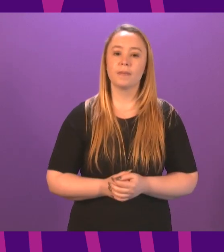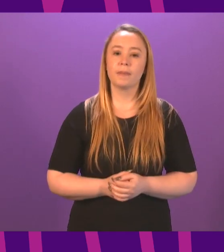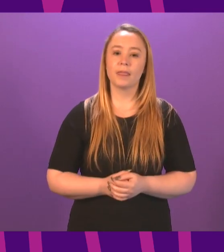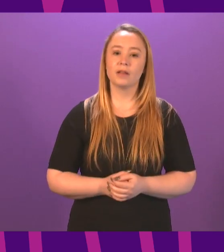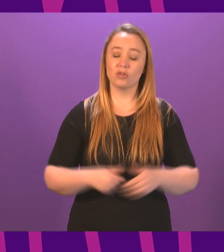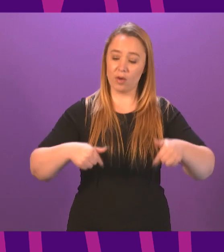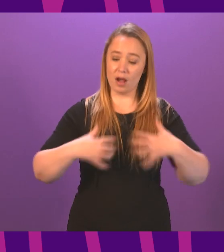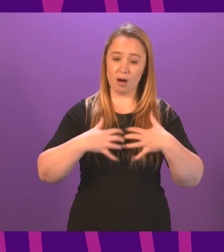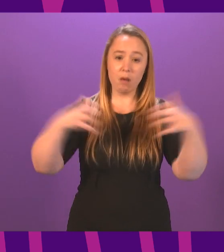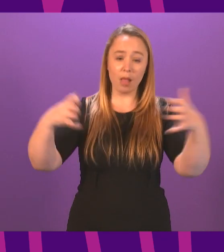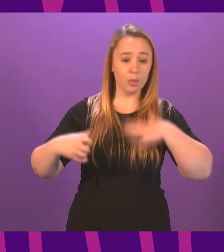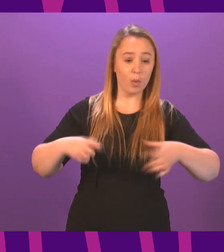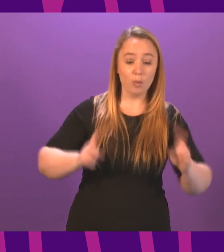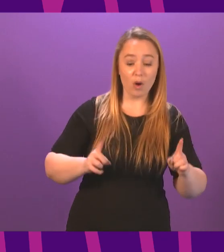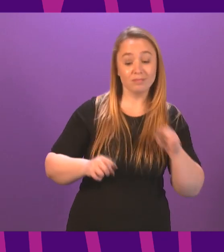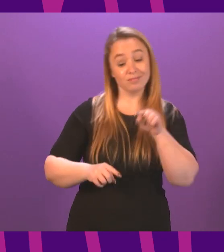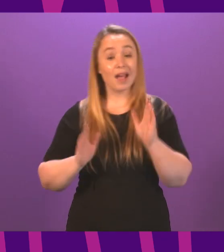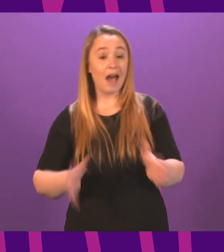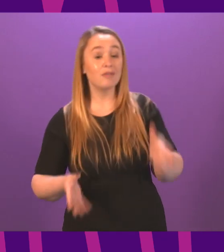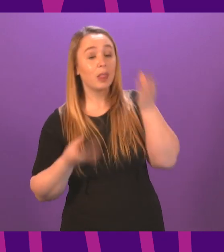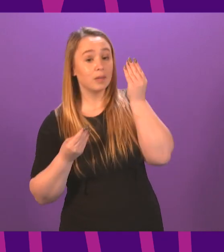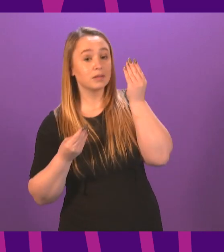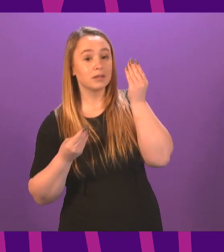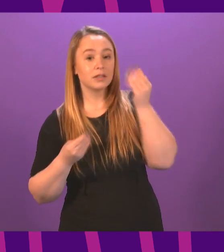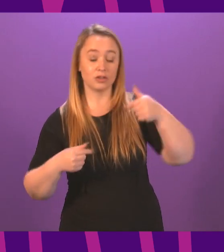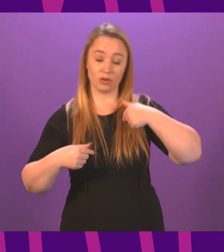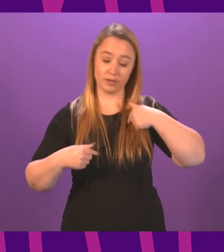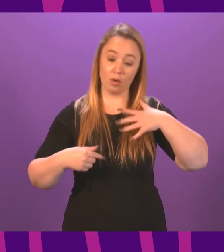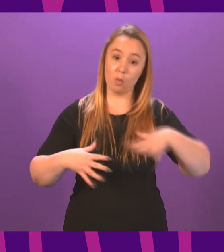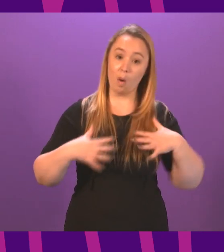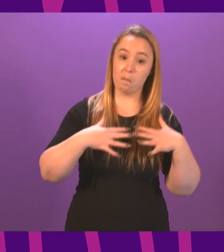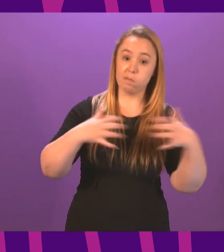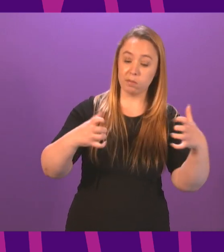has called for a public inquiry into what happened in our care homes. It has twice backed